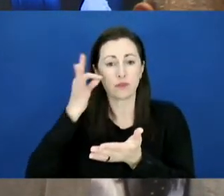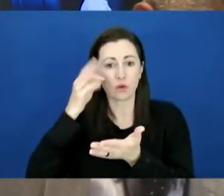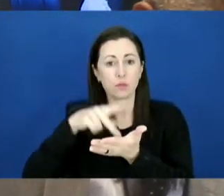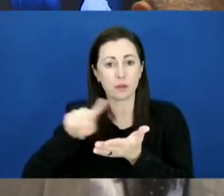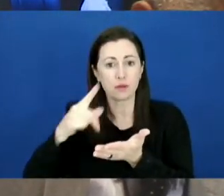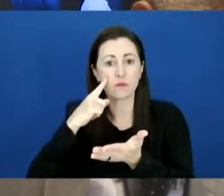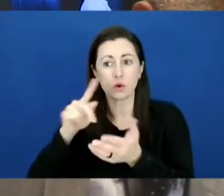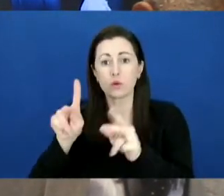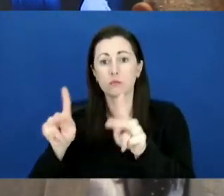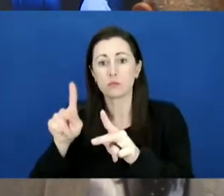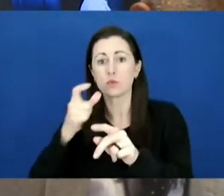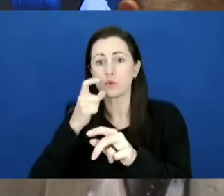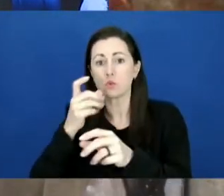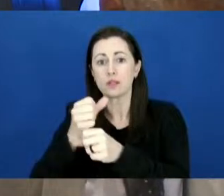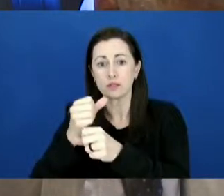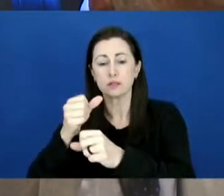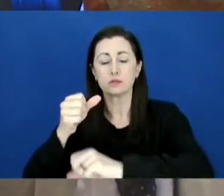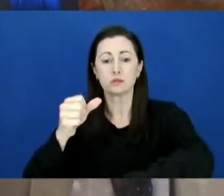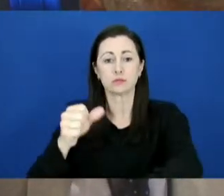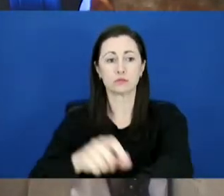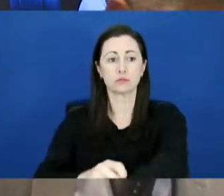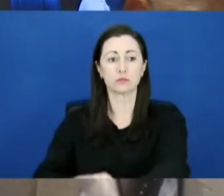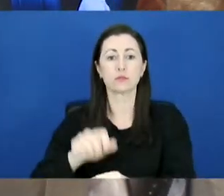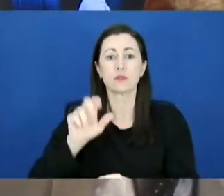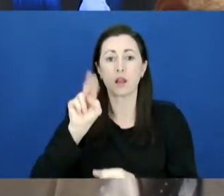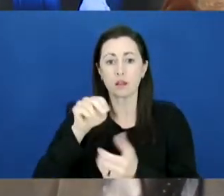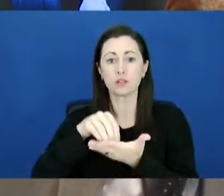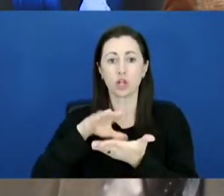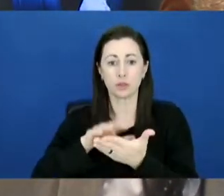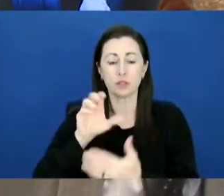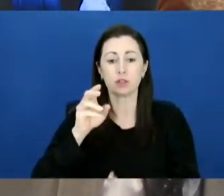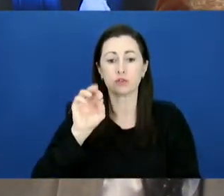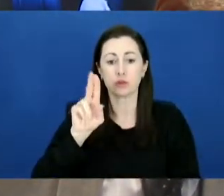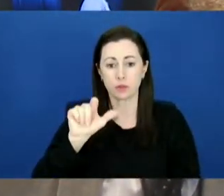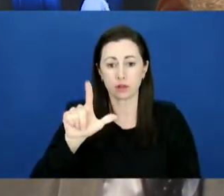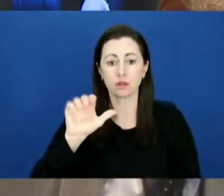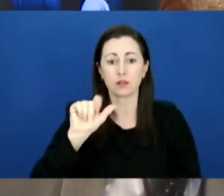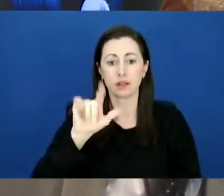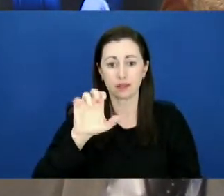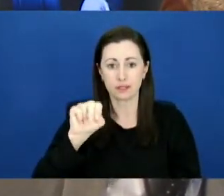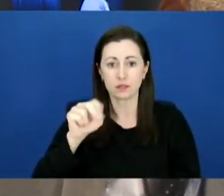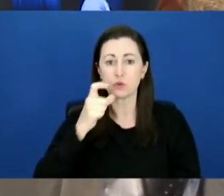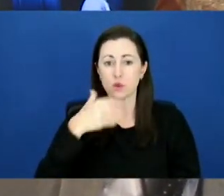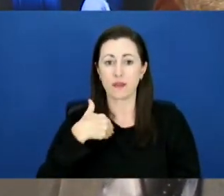FEDERAL PAYMENTS TO LOCALITIES